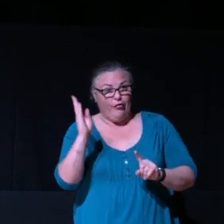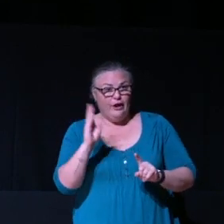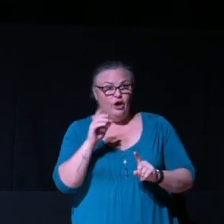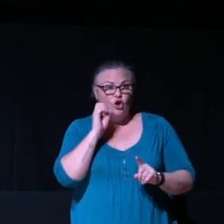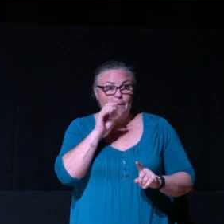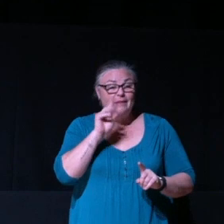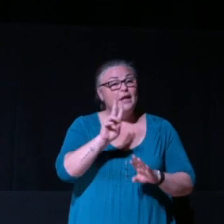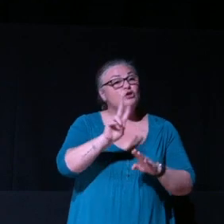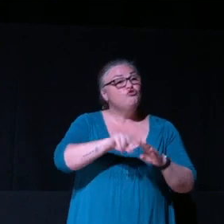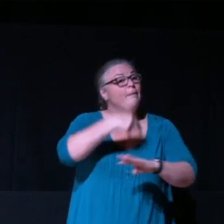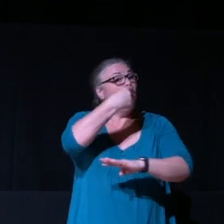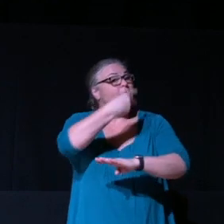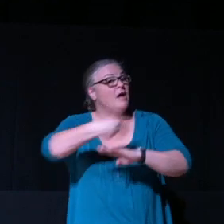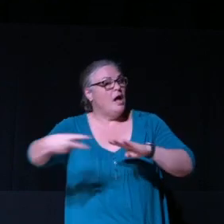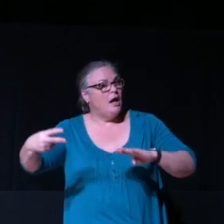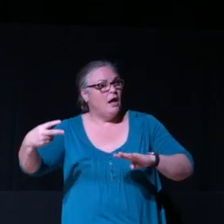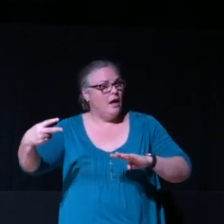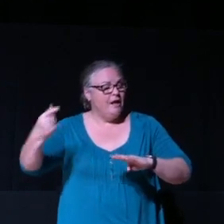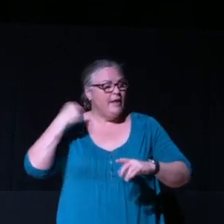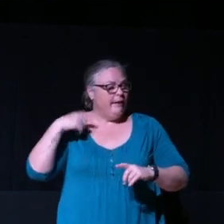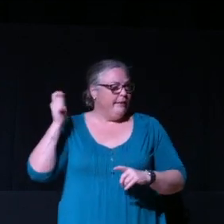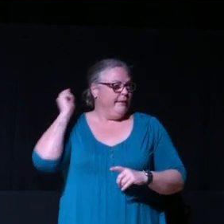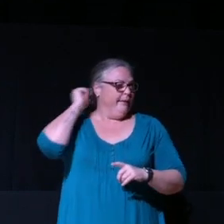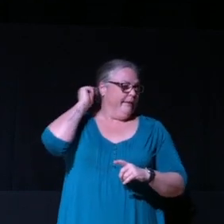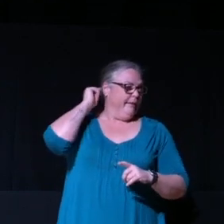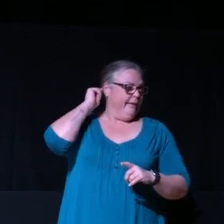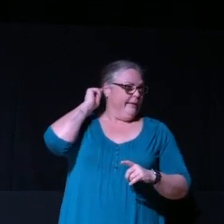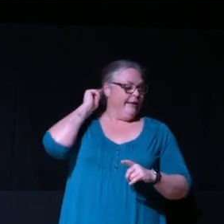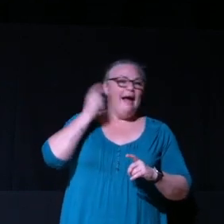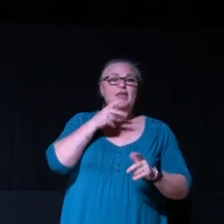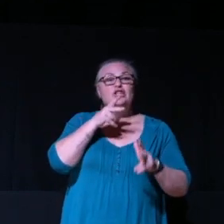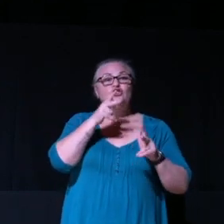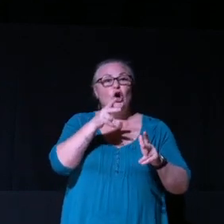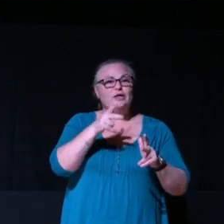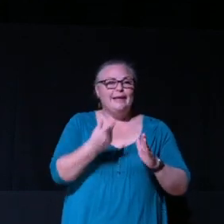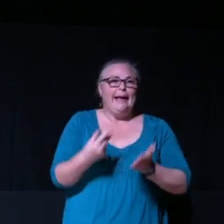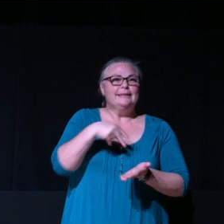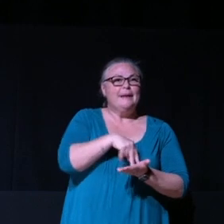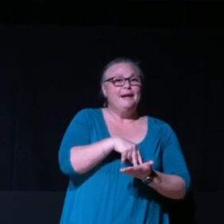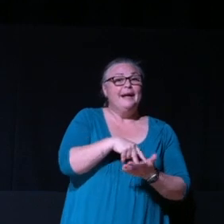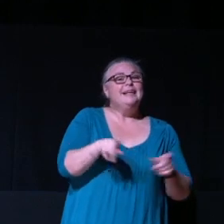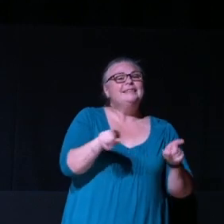over and then gets concussed and then does the exact same material again. And I would have like a